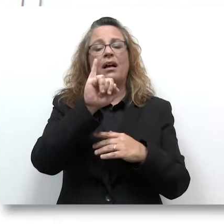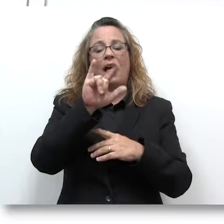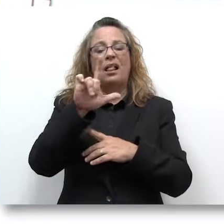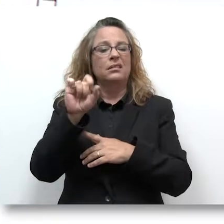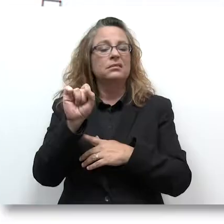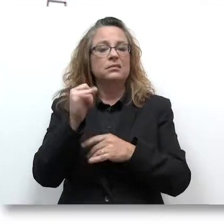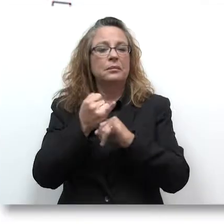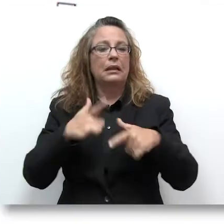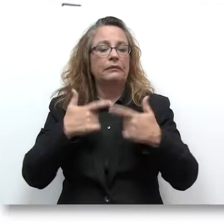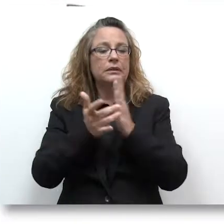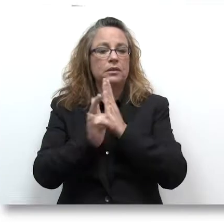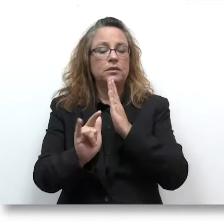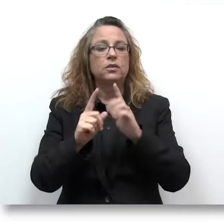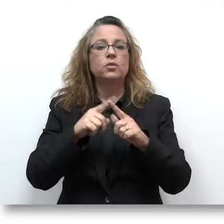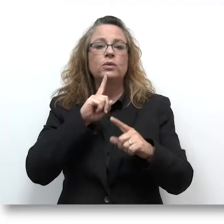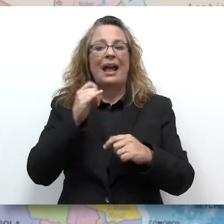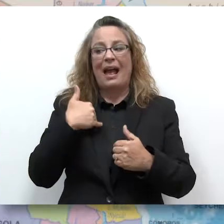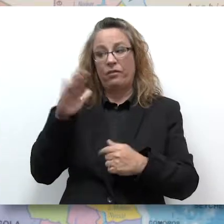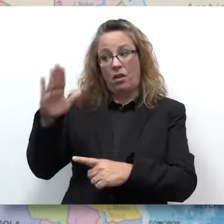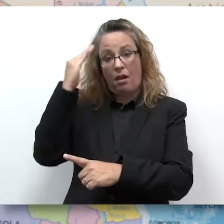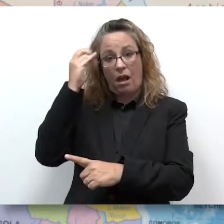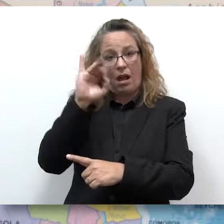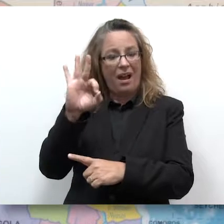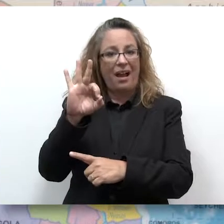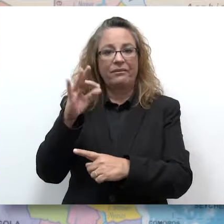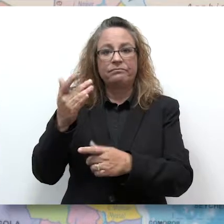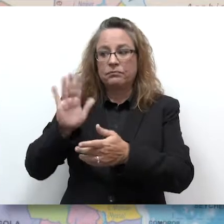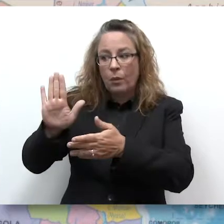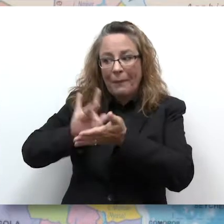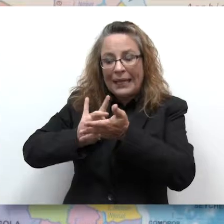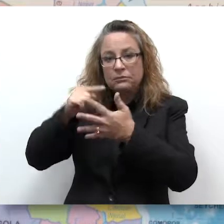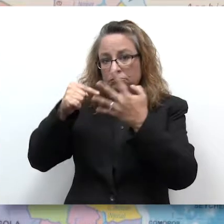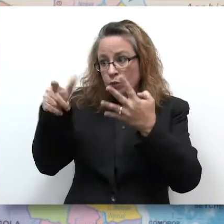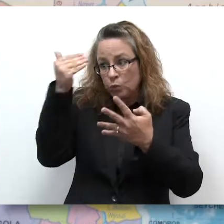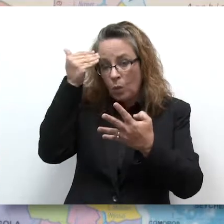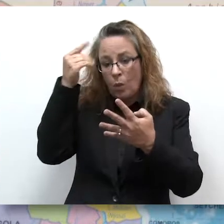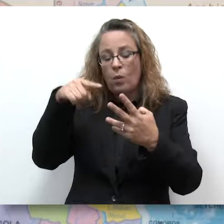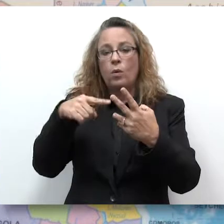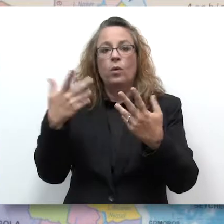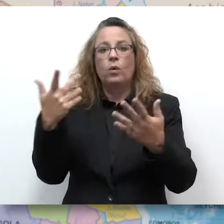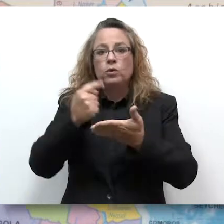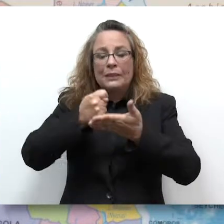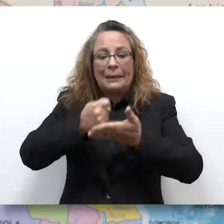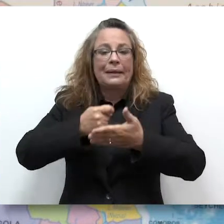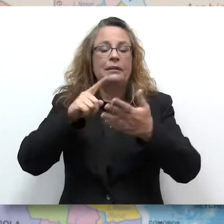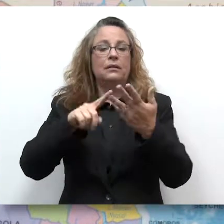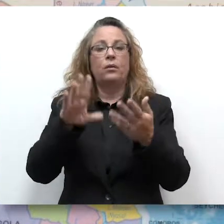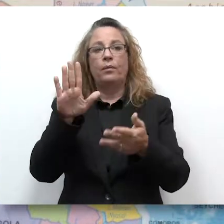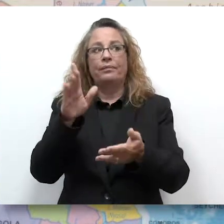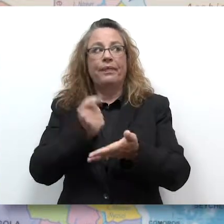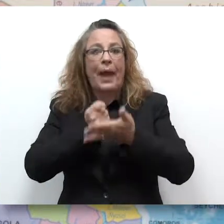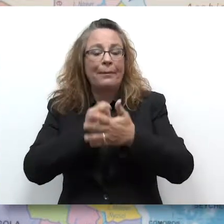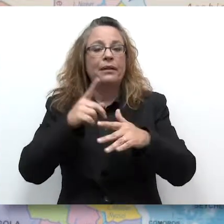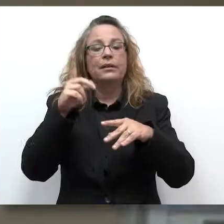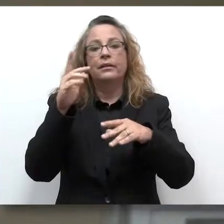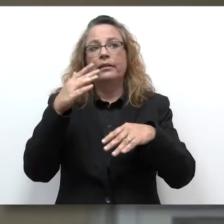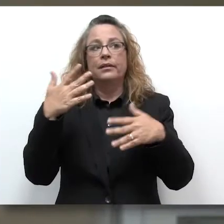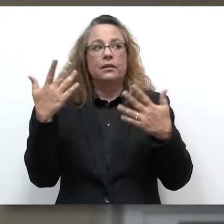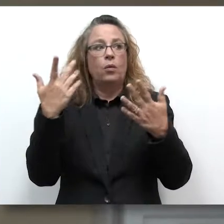which has to do with their knowledge of any medical conditions they might have, medications, treatments, and physicians or therapies that they require